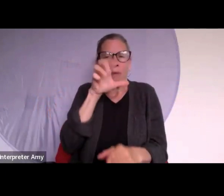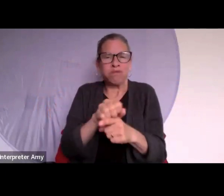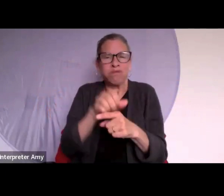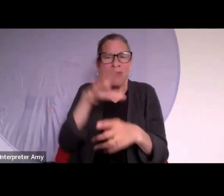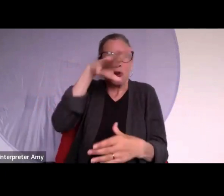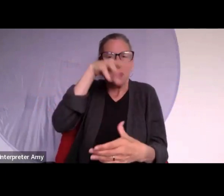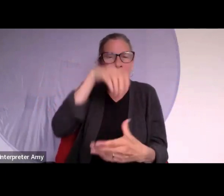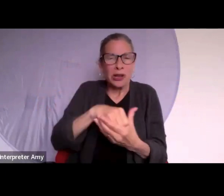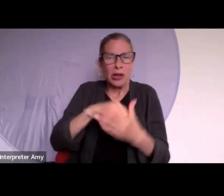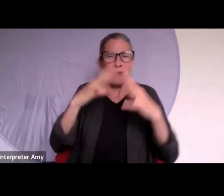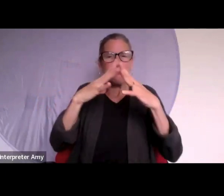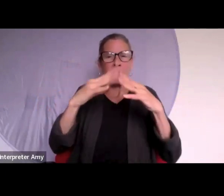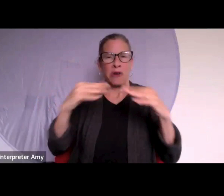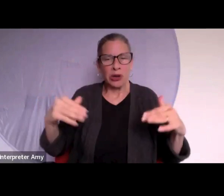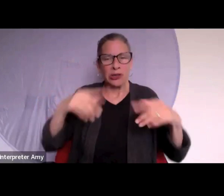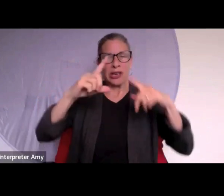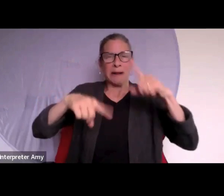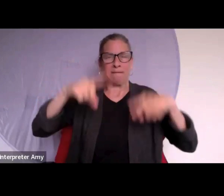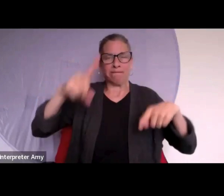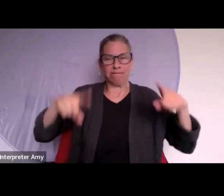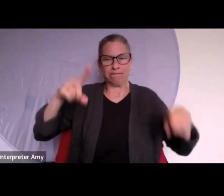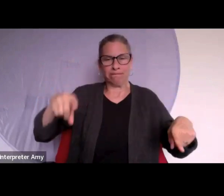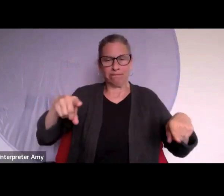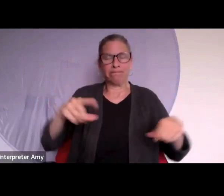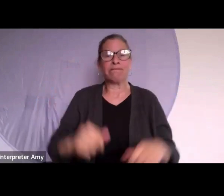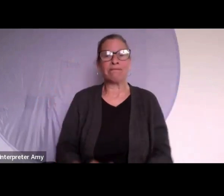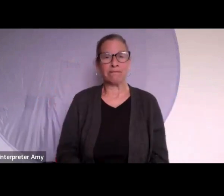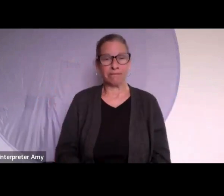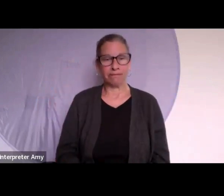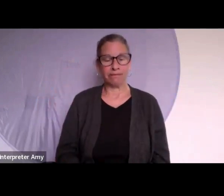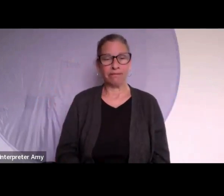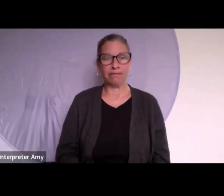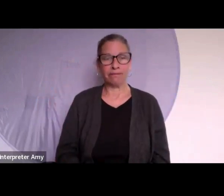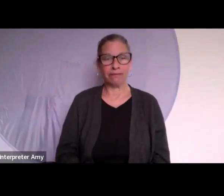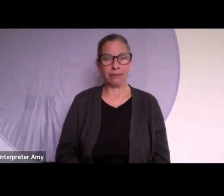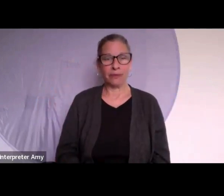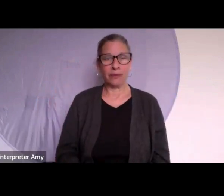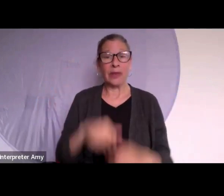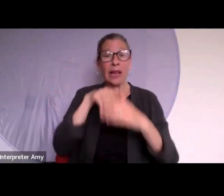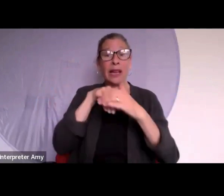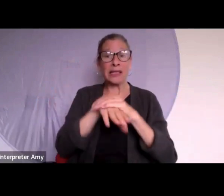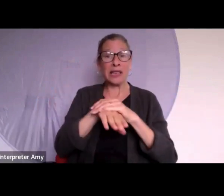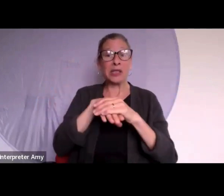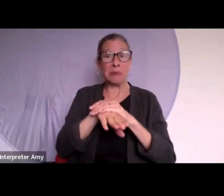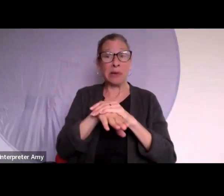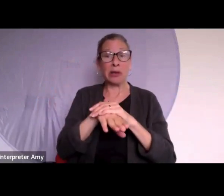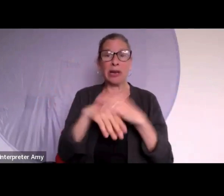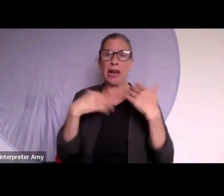much as possible. Where accessibility really comes in is